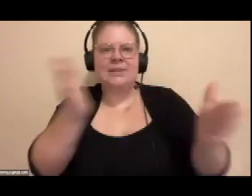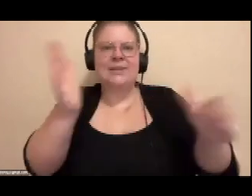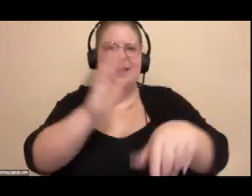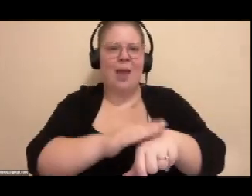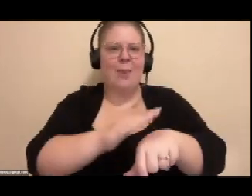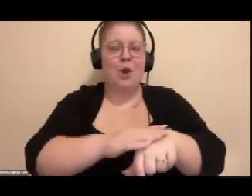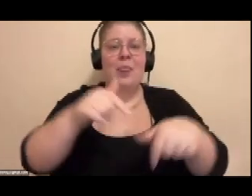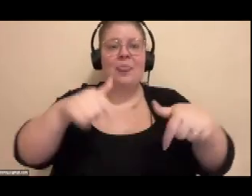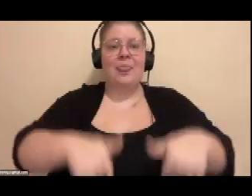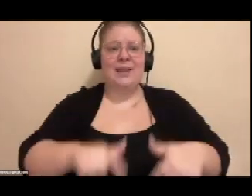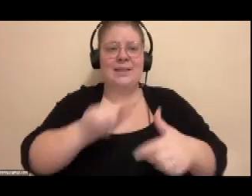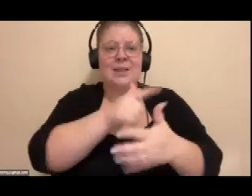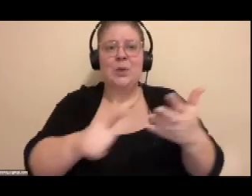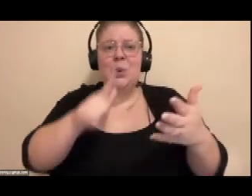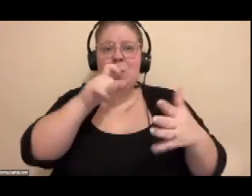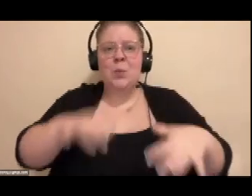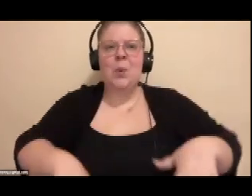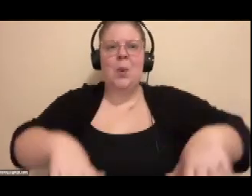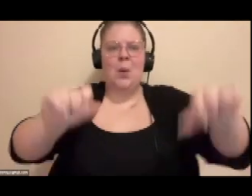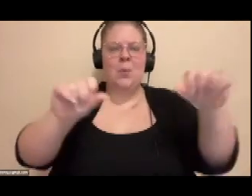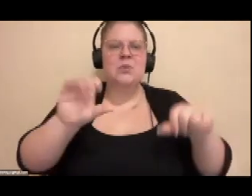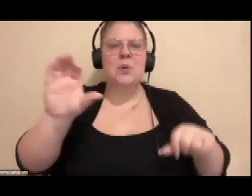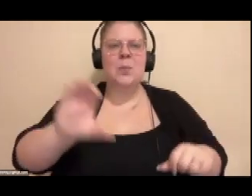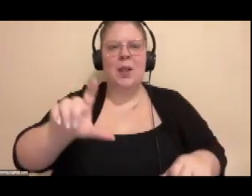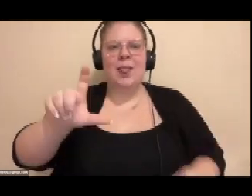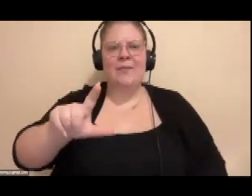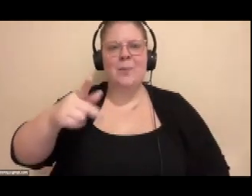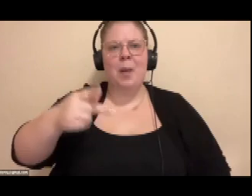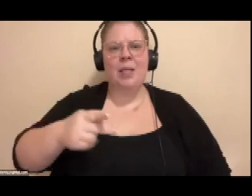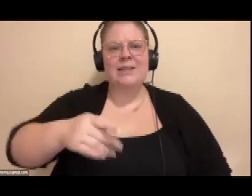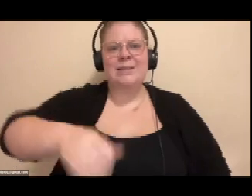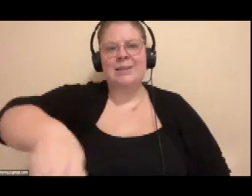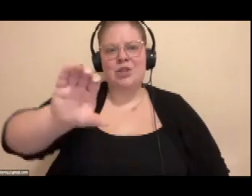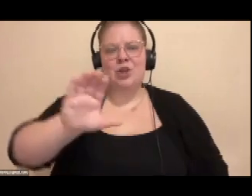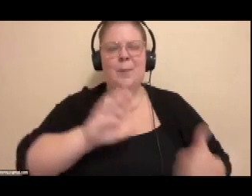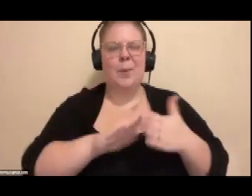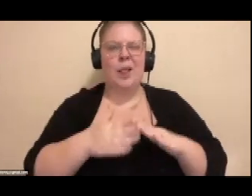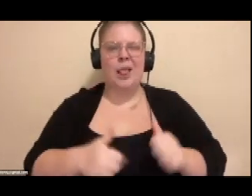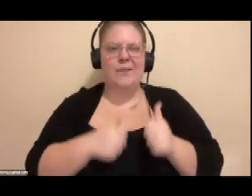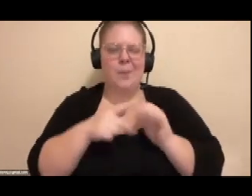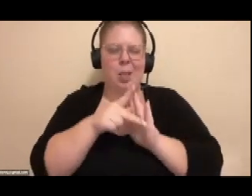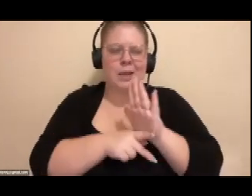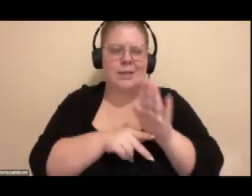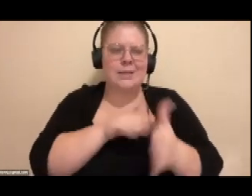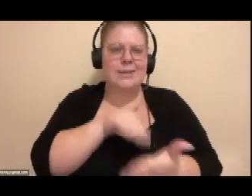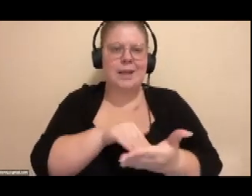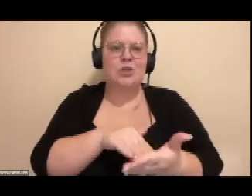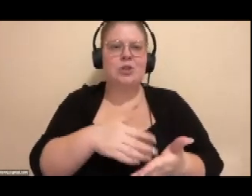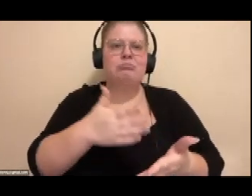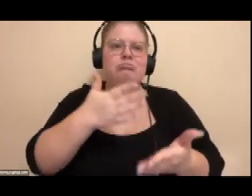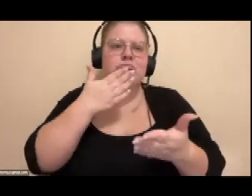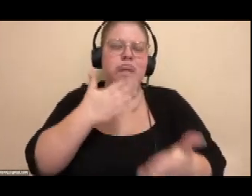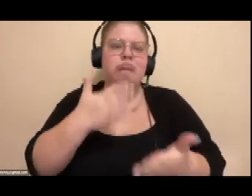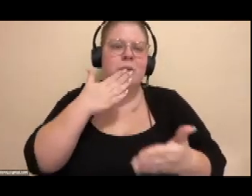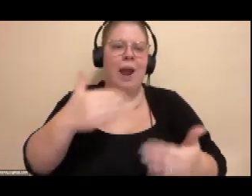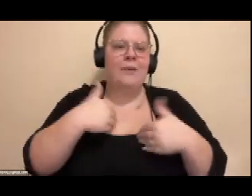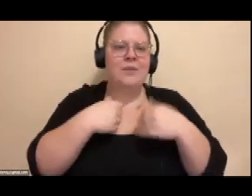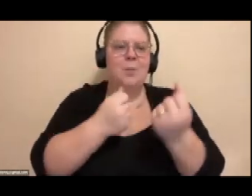by the Community Living Policy Center, and we are fortunate to receive support from NIDILRR, which is the National Institute for